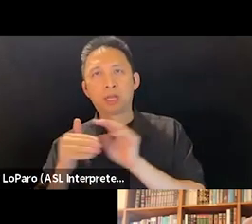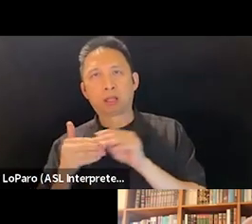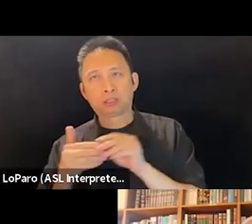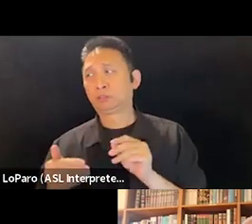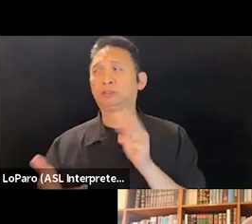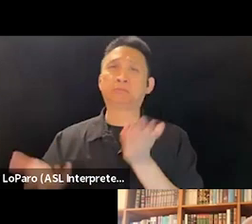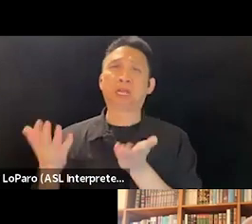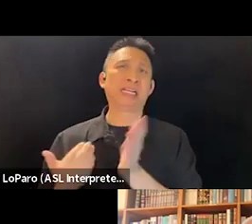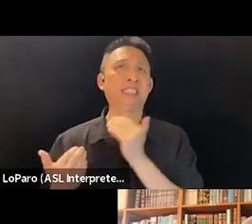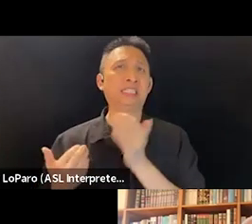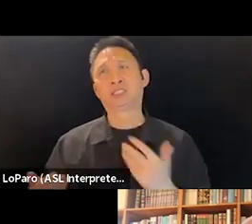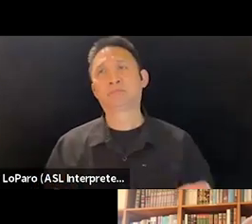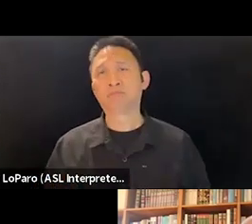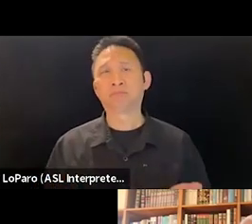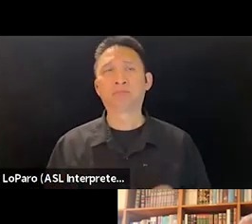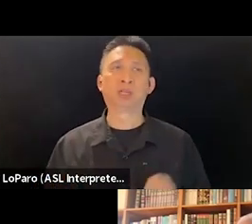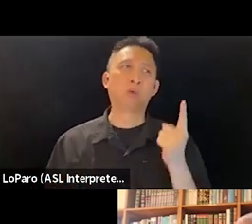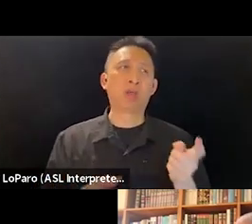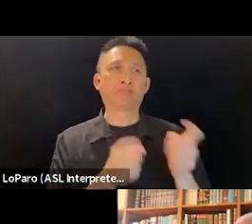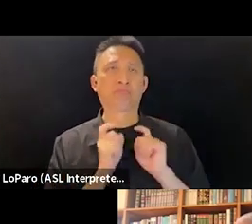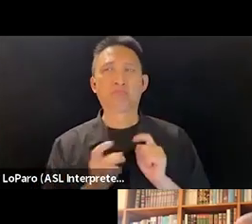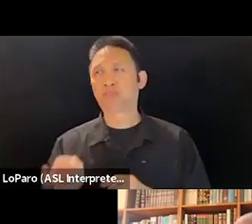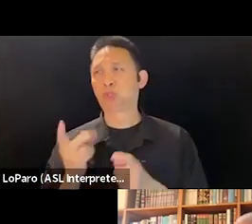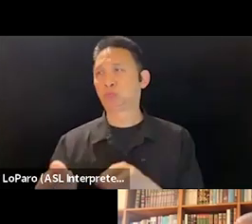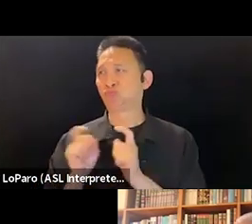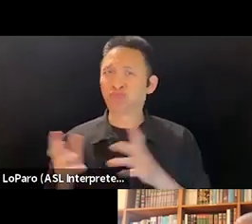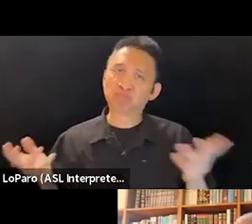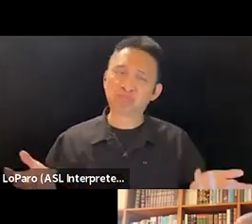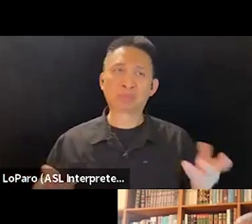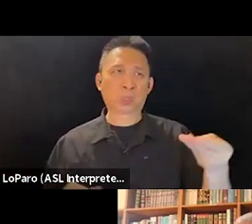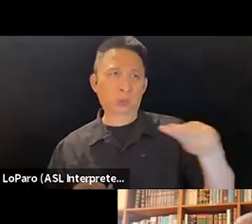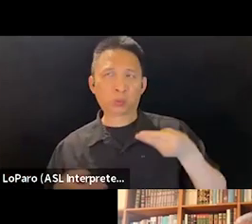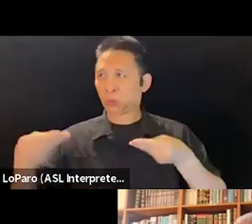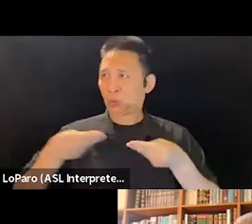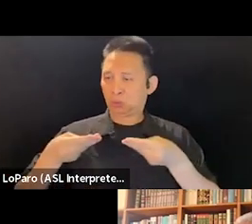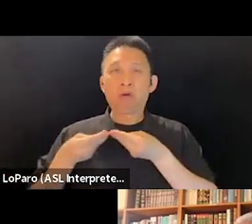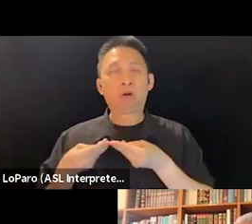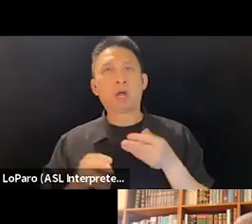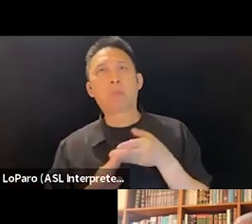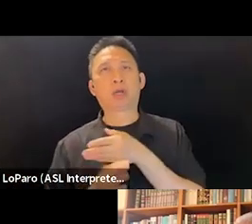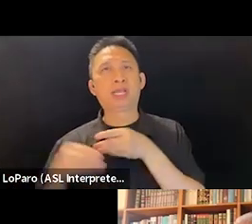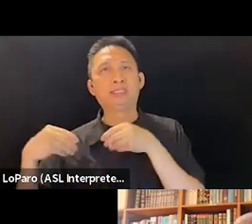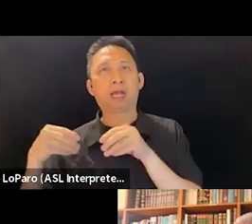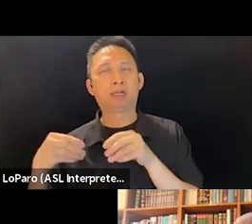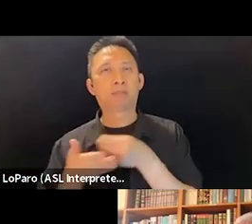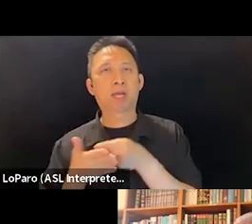You might get one or two public broadcasters on board that give you a presale. You might get a distributor that really believes in you